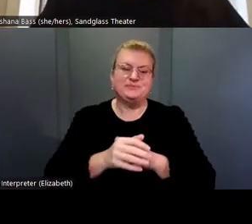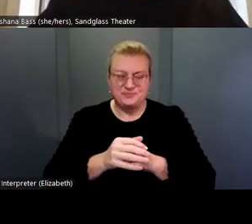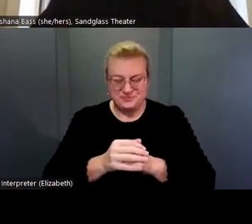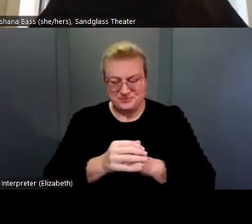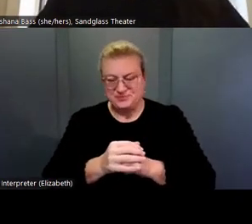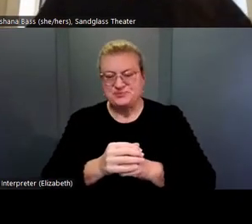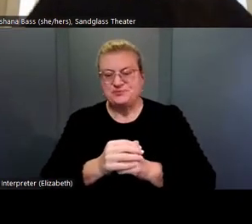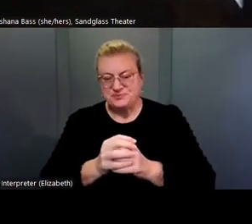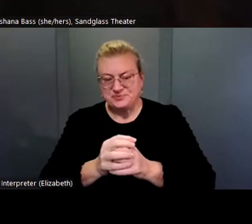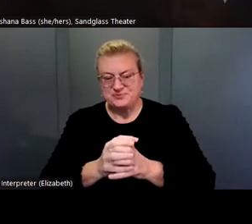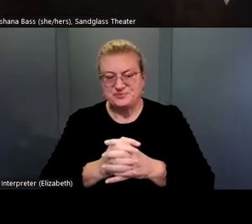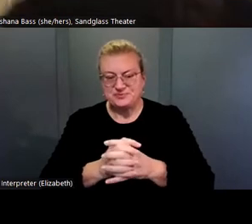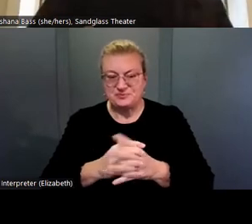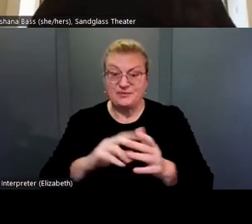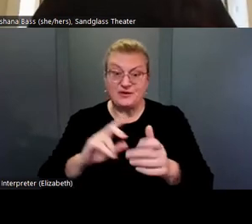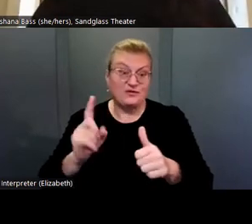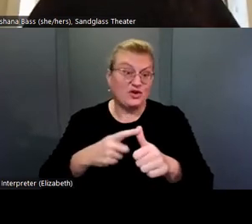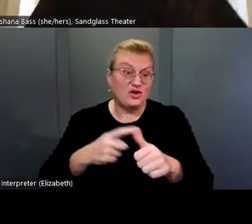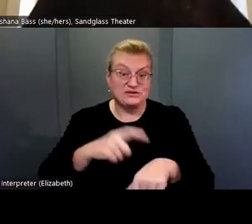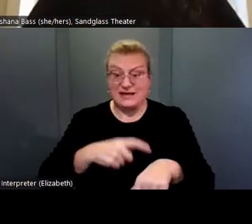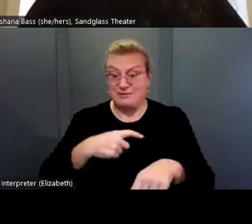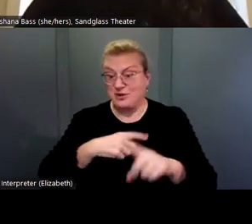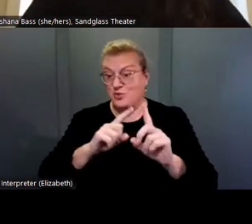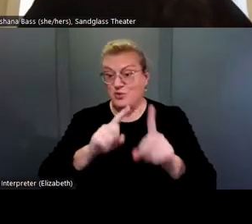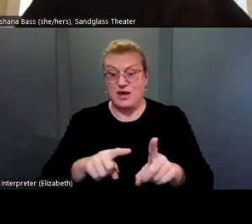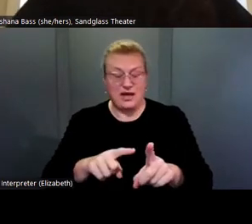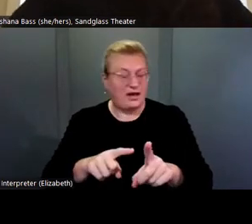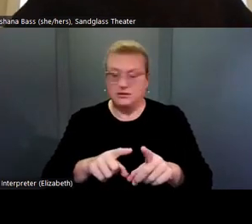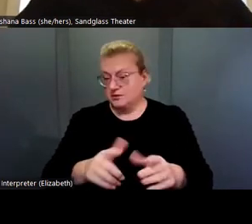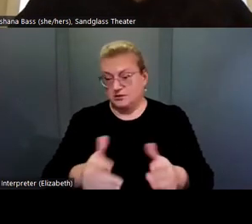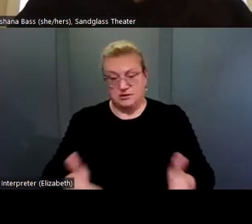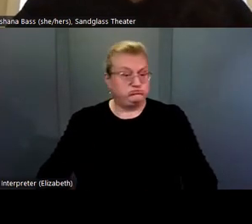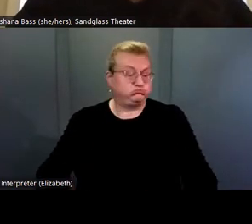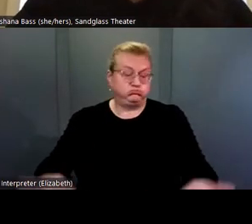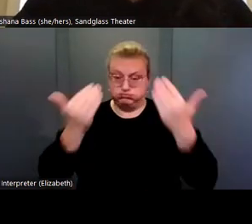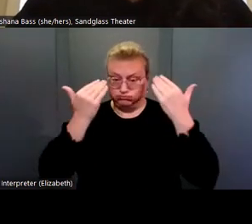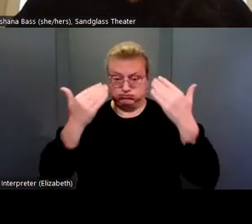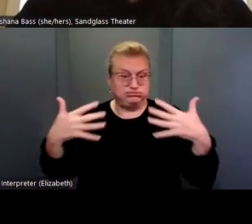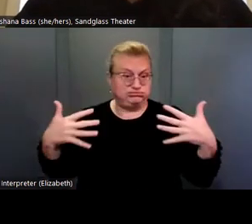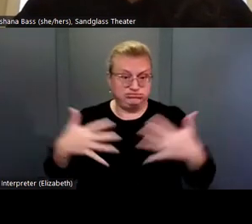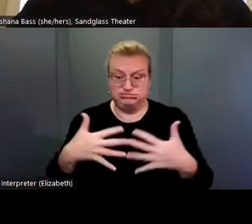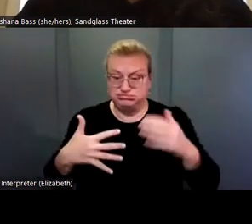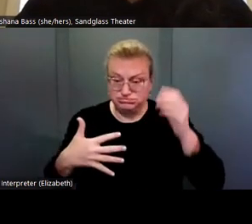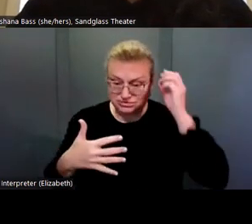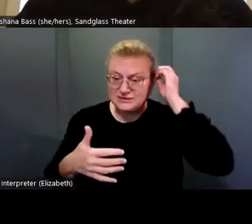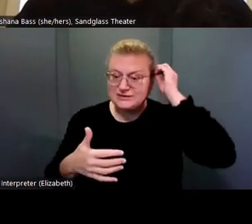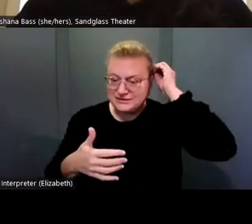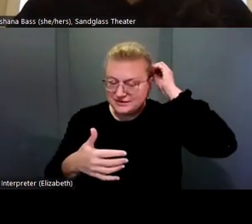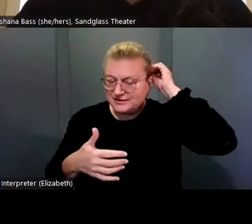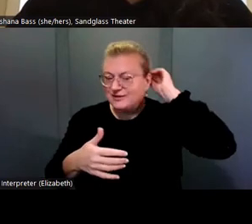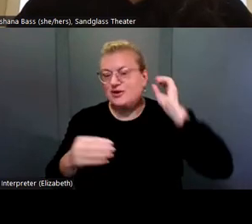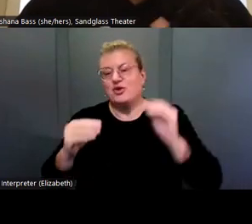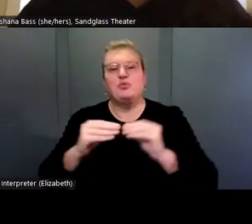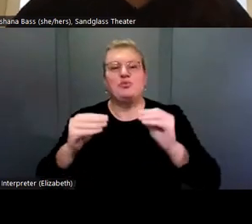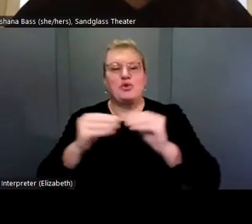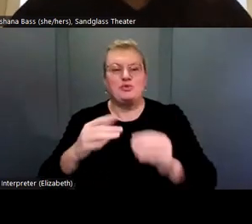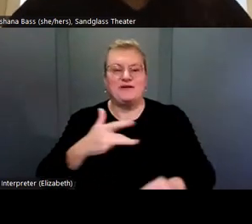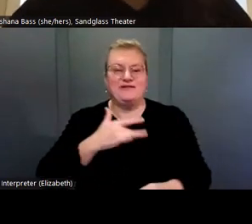the first time I went completely overwhelmed and intimidated and more and more I feel this is like a lifeline